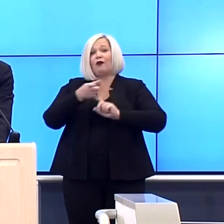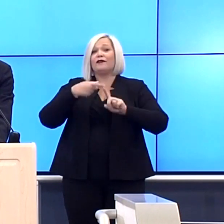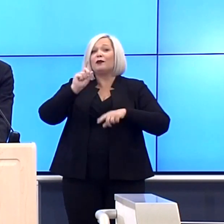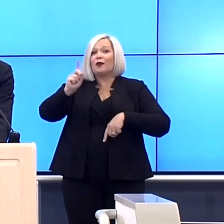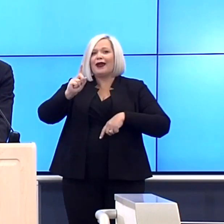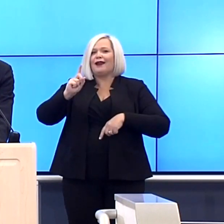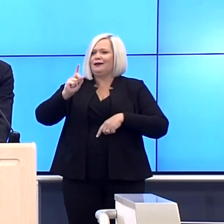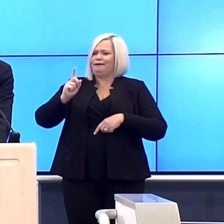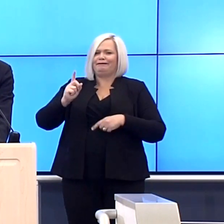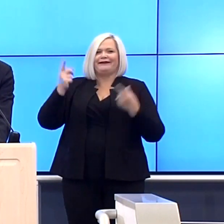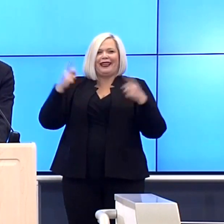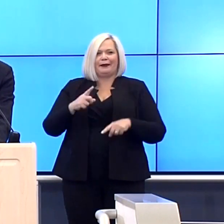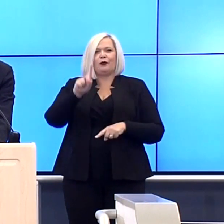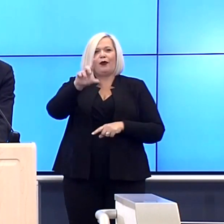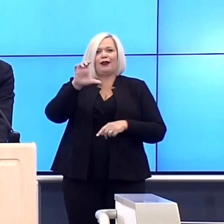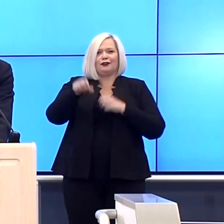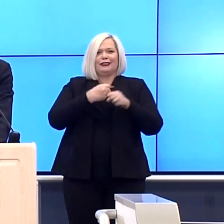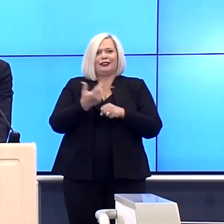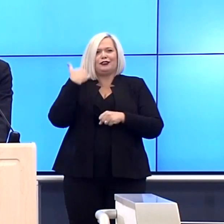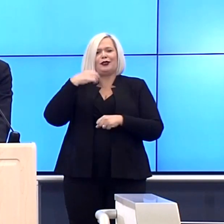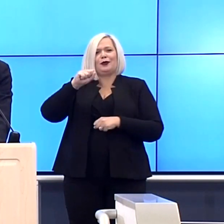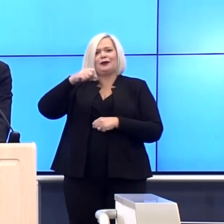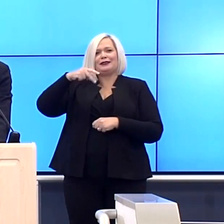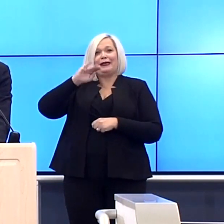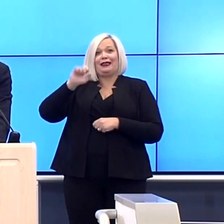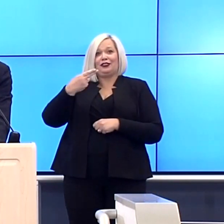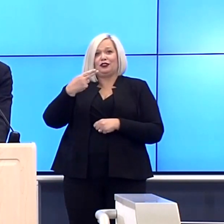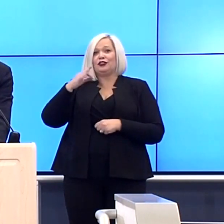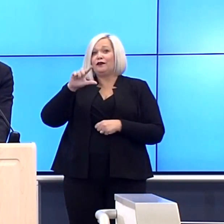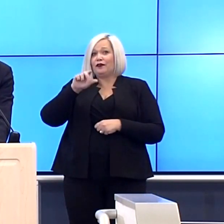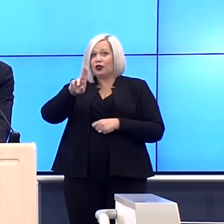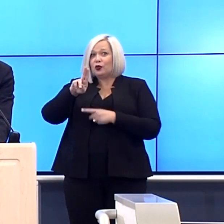LEGAL AUTHORITY CREATED BY THE MICHIGAN LEGISLATURE AFTER THE MICHIGAN LEGISLATURE AFTER THE SPANISH FLU 100 YEARS AGO.